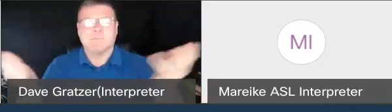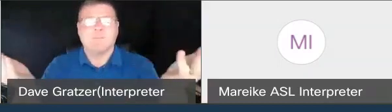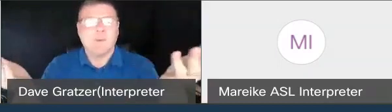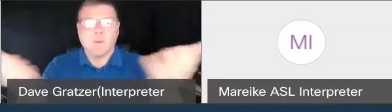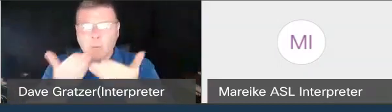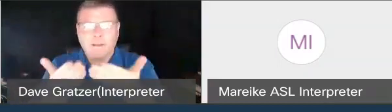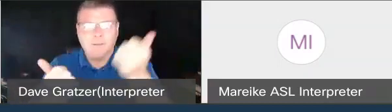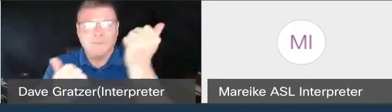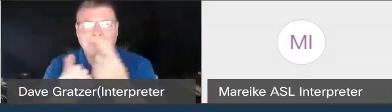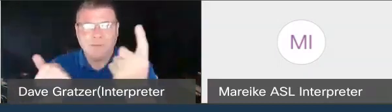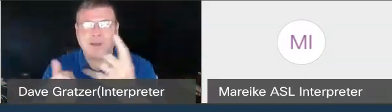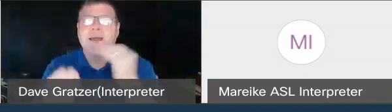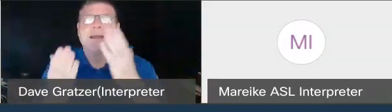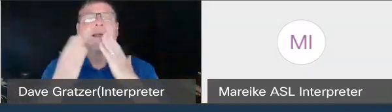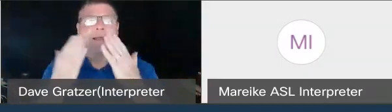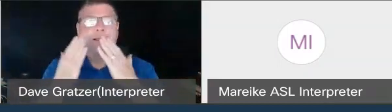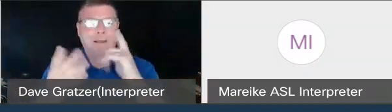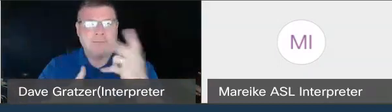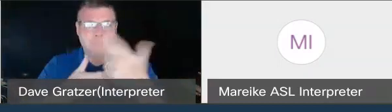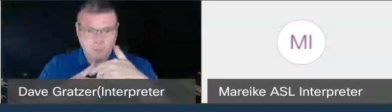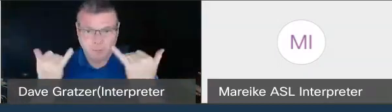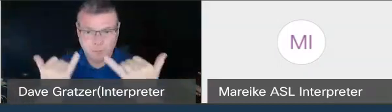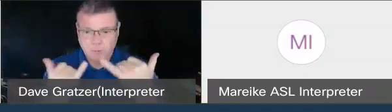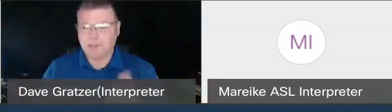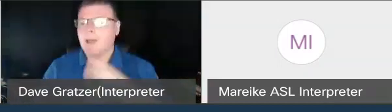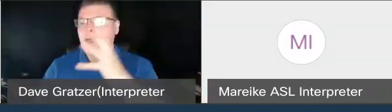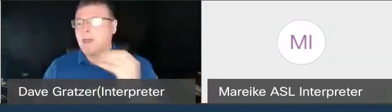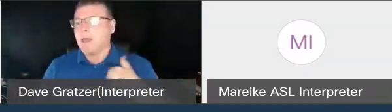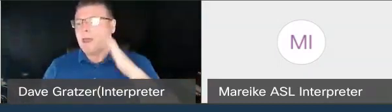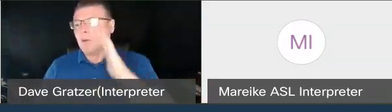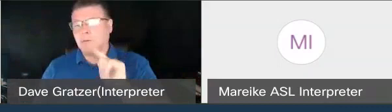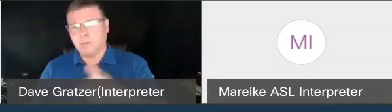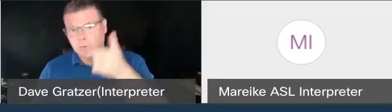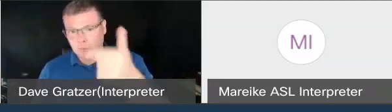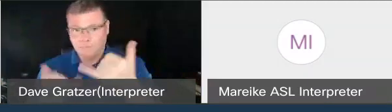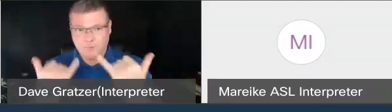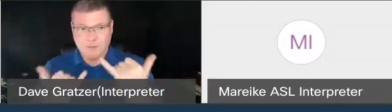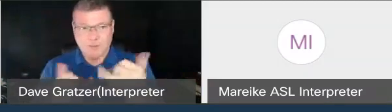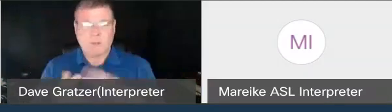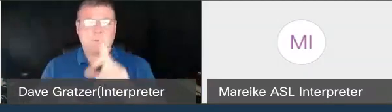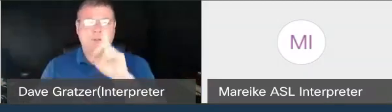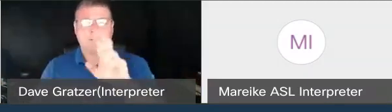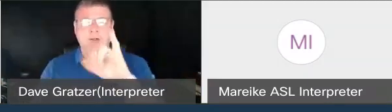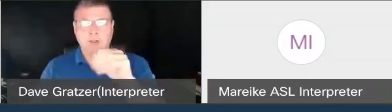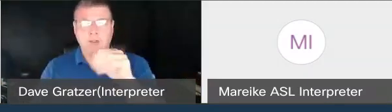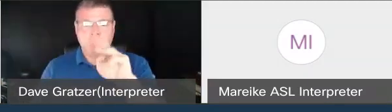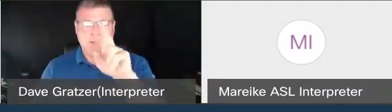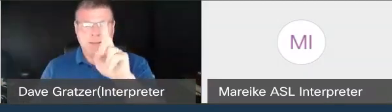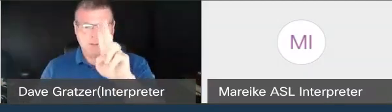and thank you so much for joining us today. And I am going to turn it over now to, uh, Dr. Jim Dunford to start the presentation.